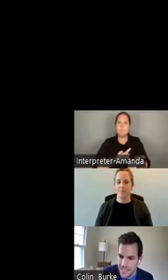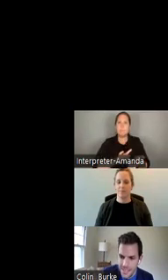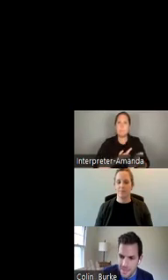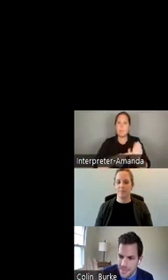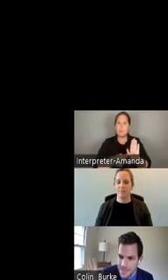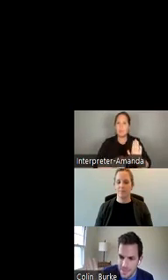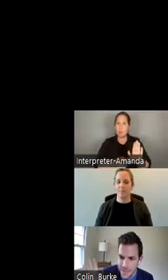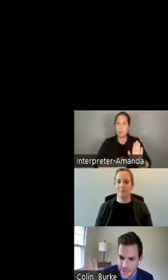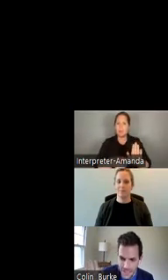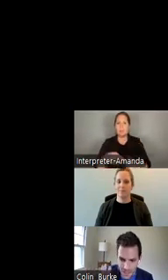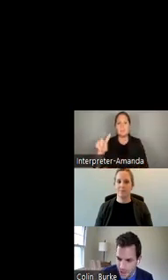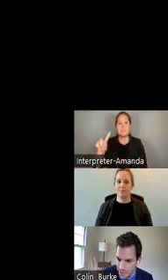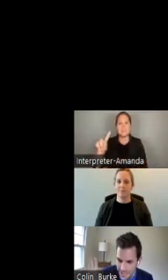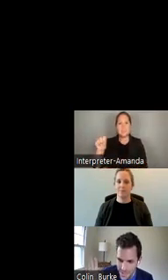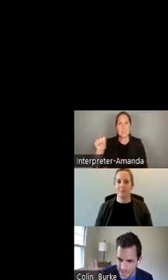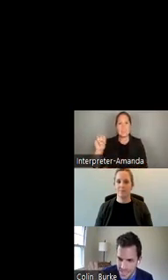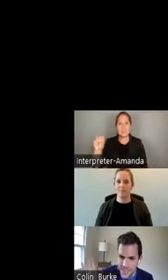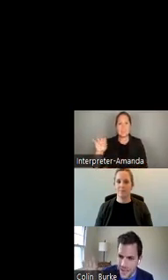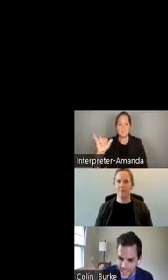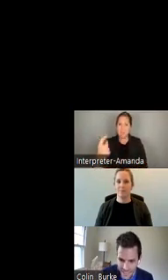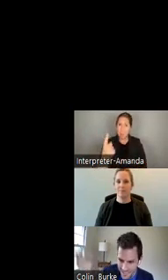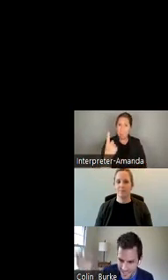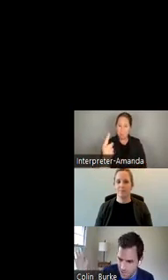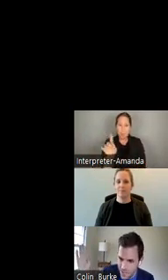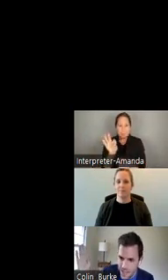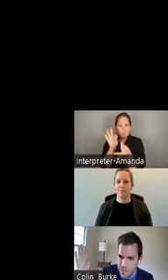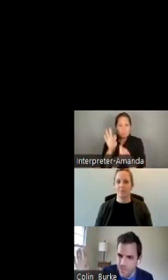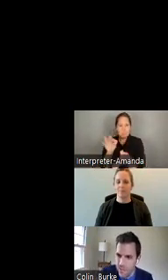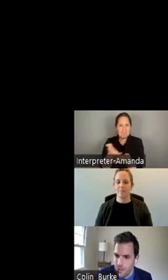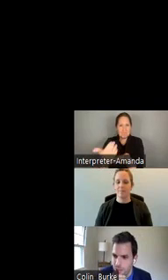the DSM is the be-all and the end-all because it is not and that's probably a topic for another